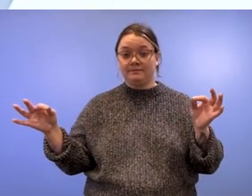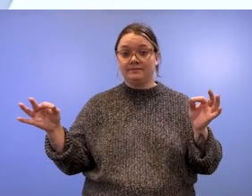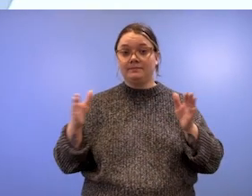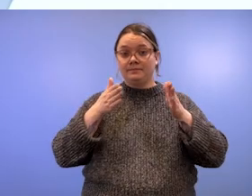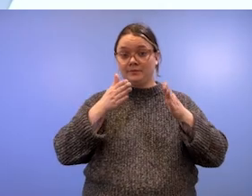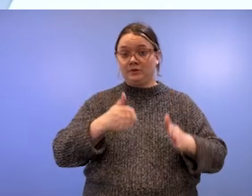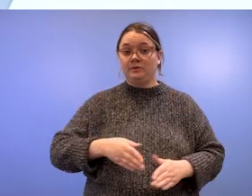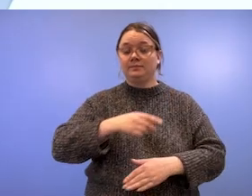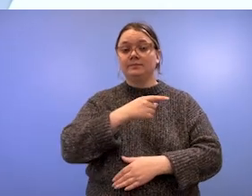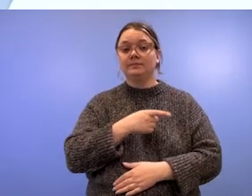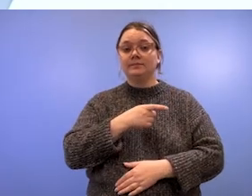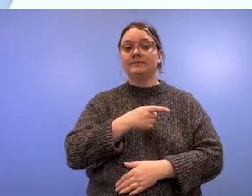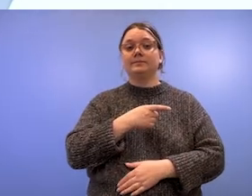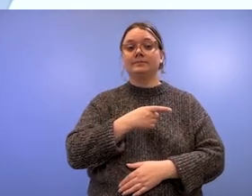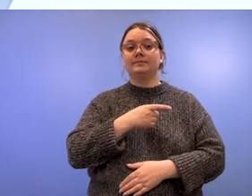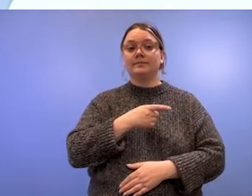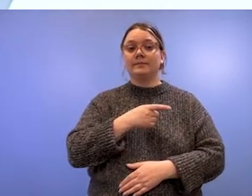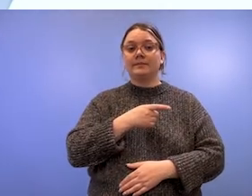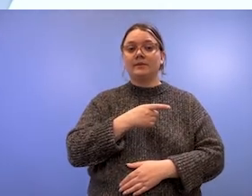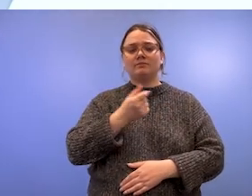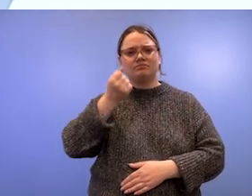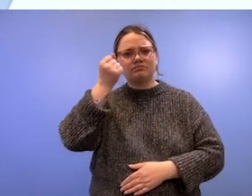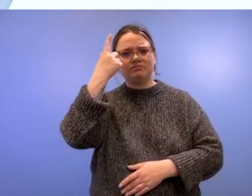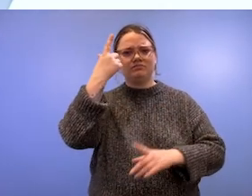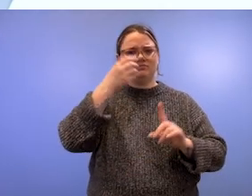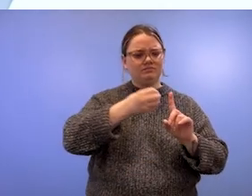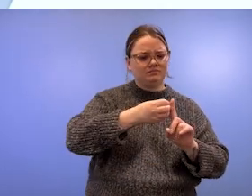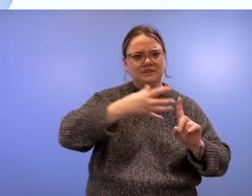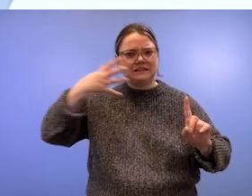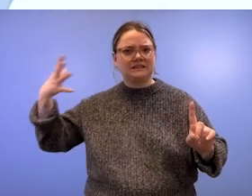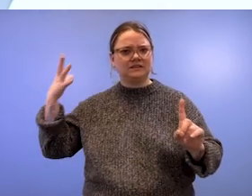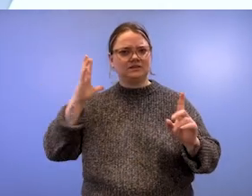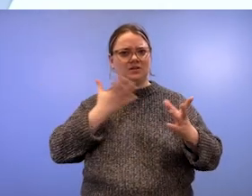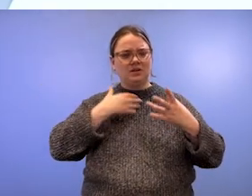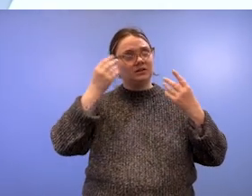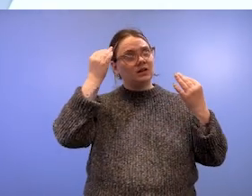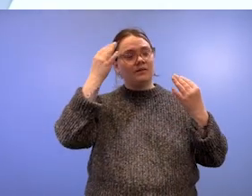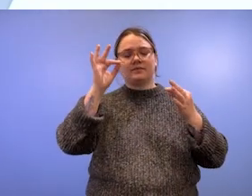person first language. So to understand to expand on our understanding of disability language,